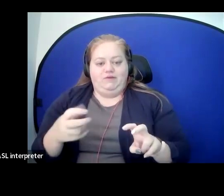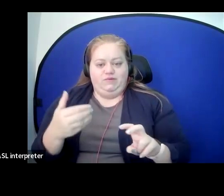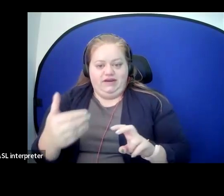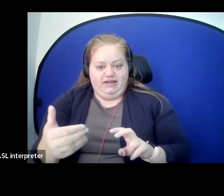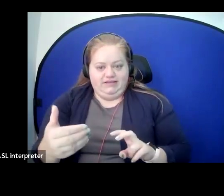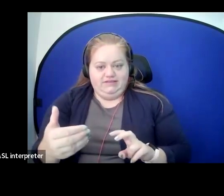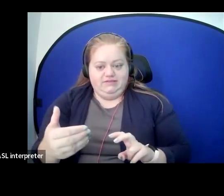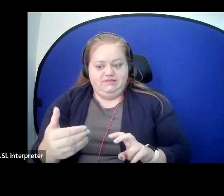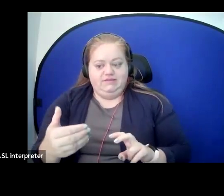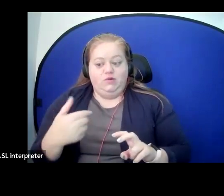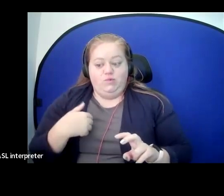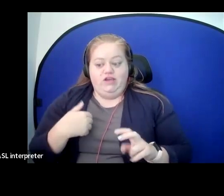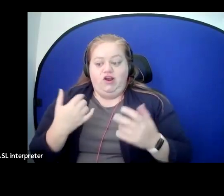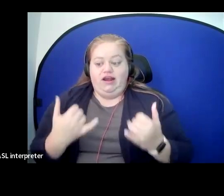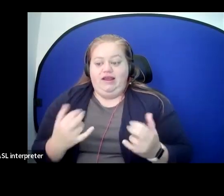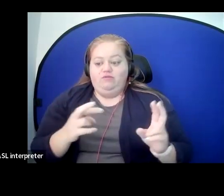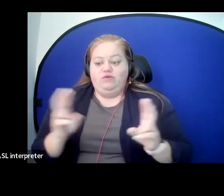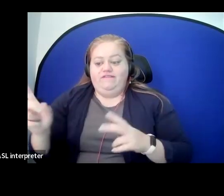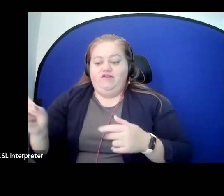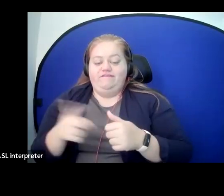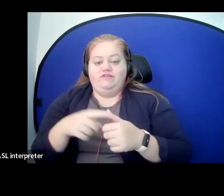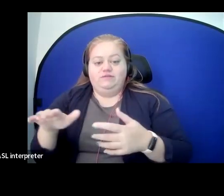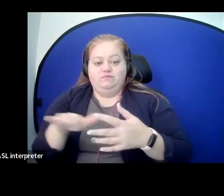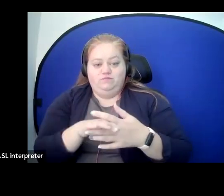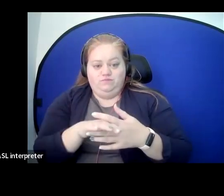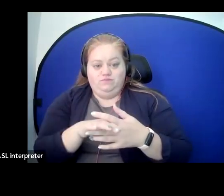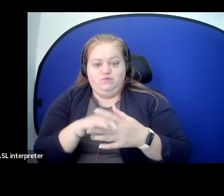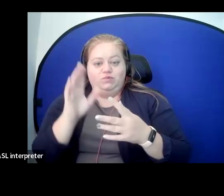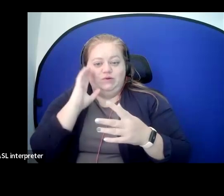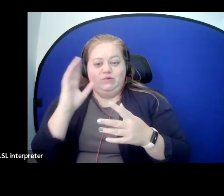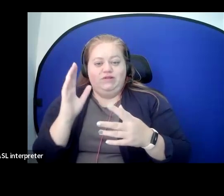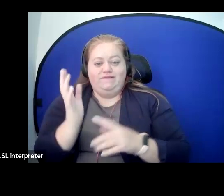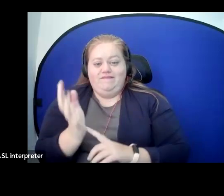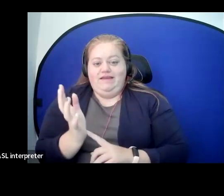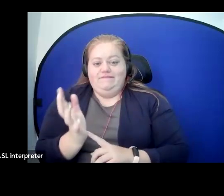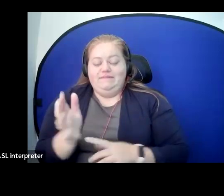We've actually reached our first break time, so we're going to break for five minutes.